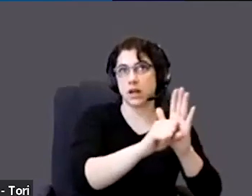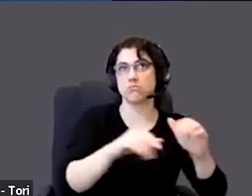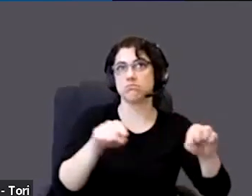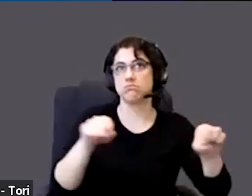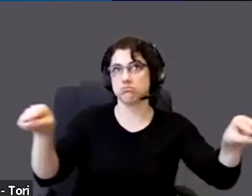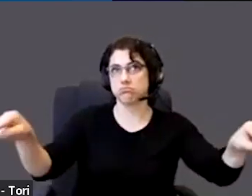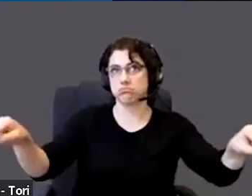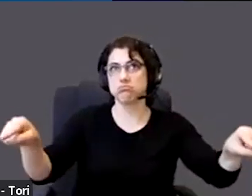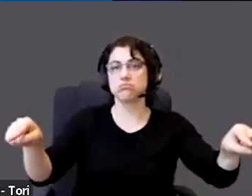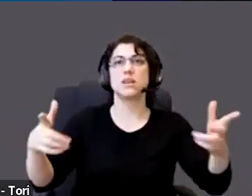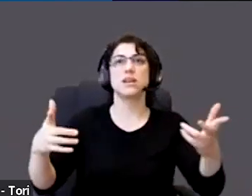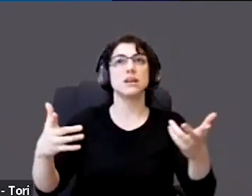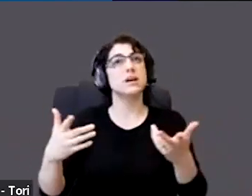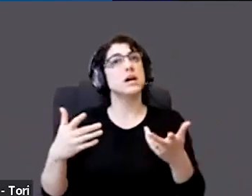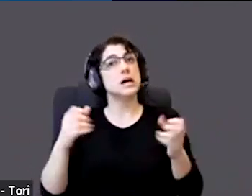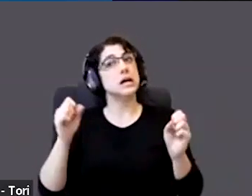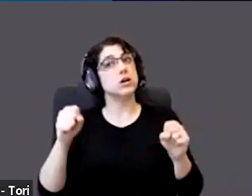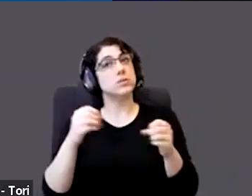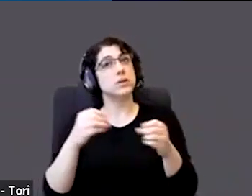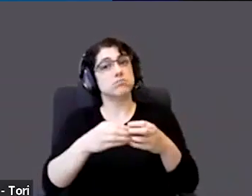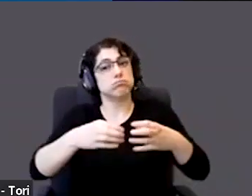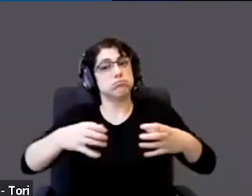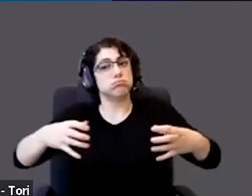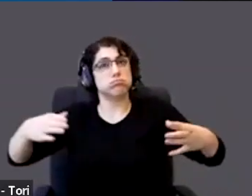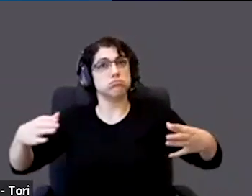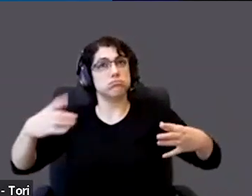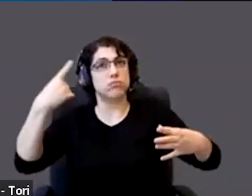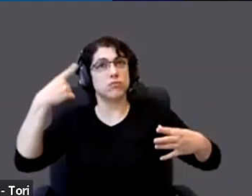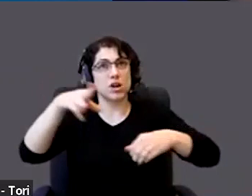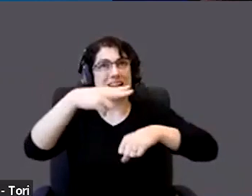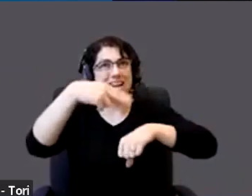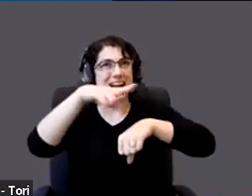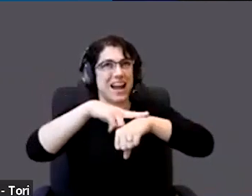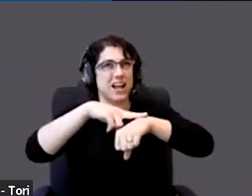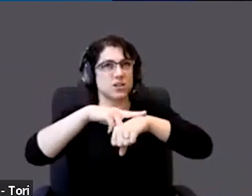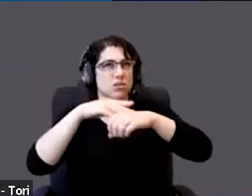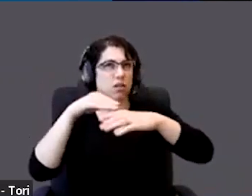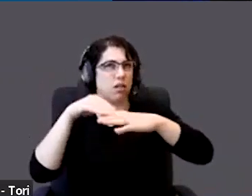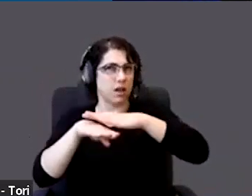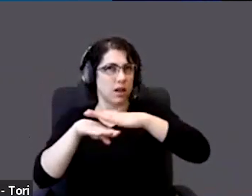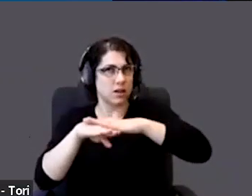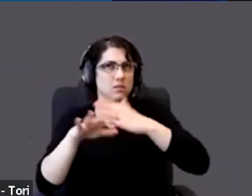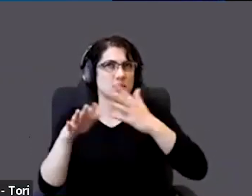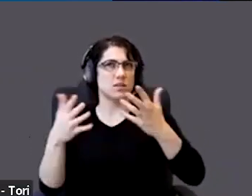of national utility be available through that mechanism. That -- the way we would do that would be